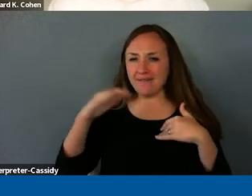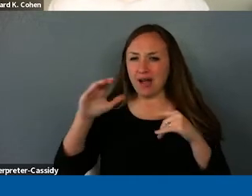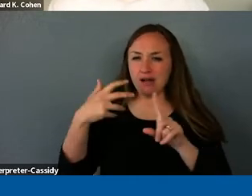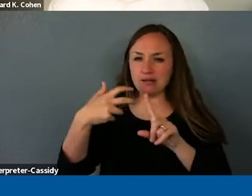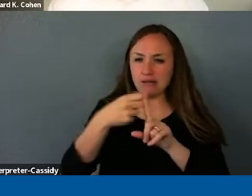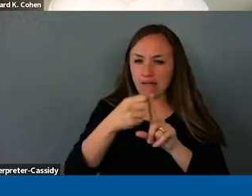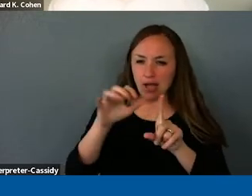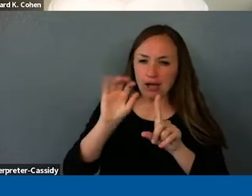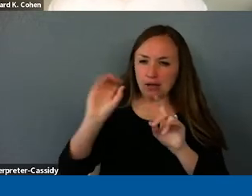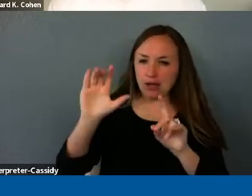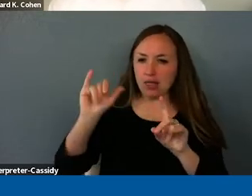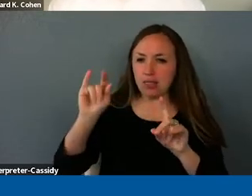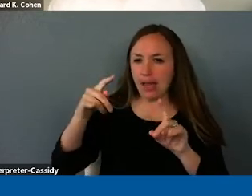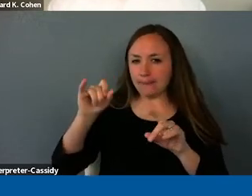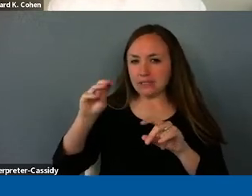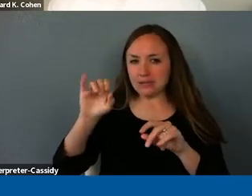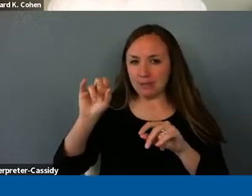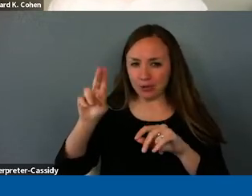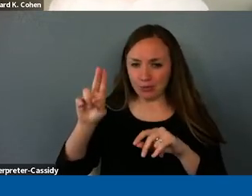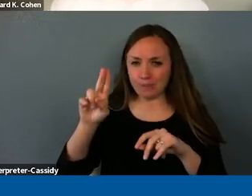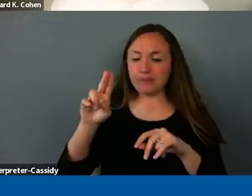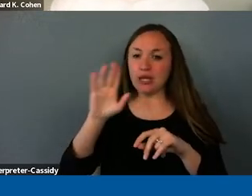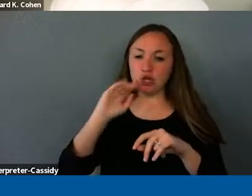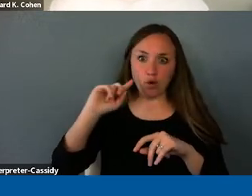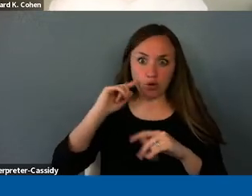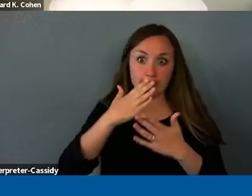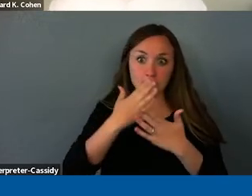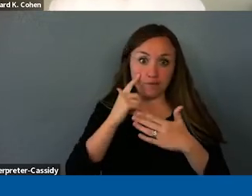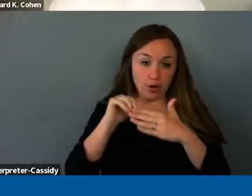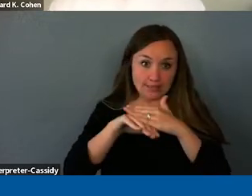and also natively provides focusability, which you heard was good for accessibility.